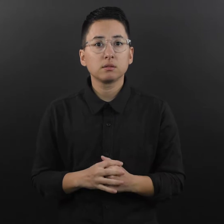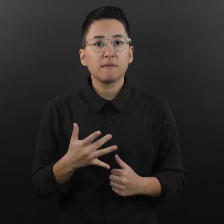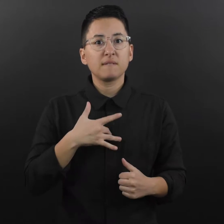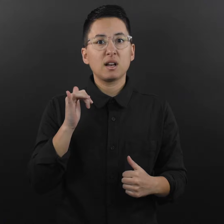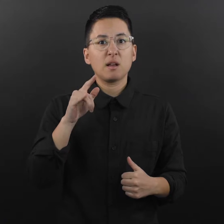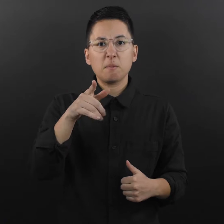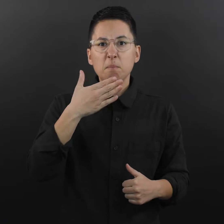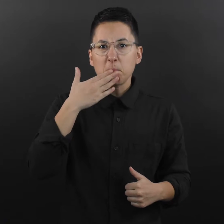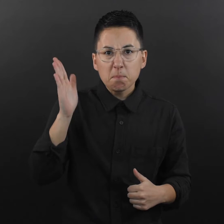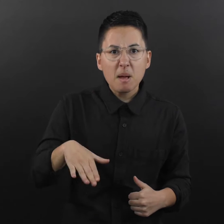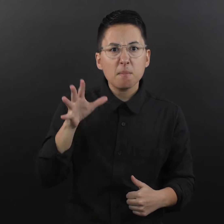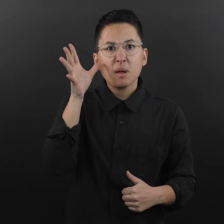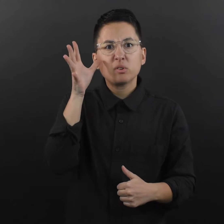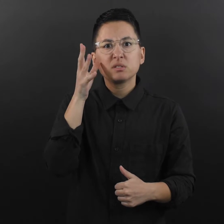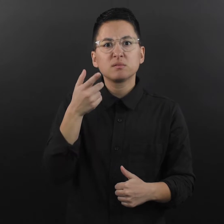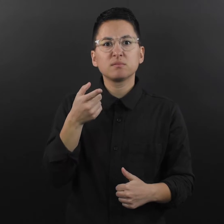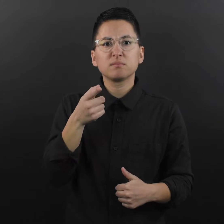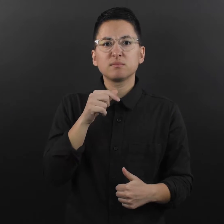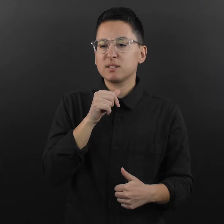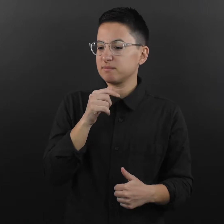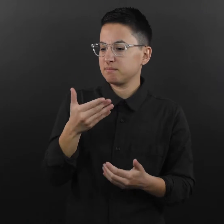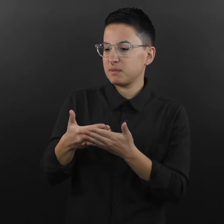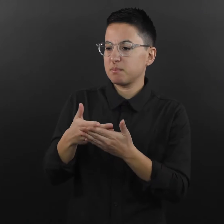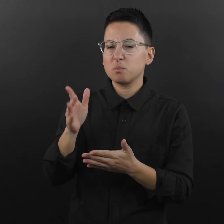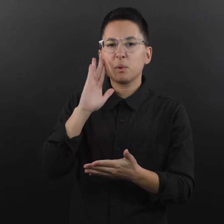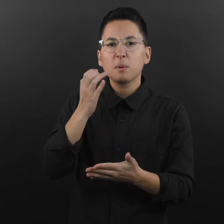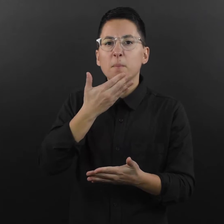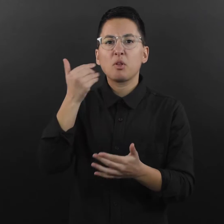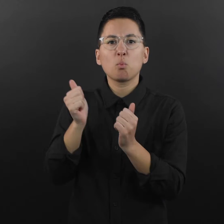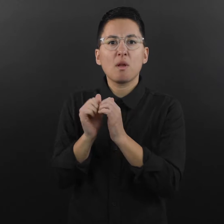or making simple decisions • Feeling like you are a bad parent,